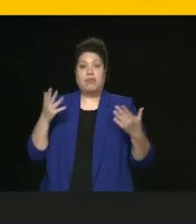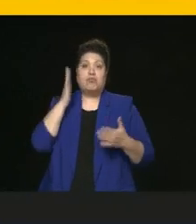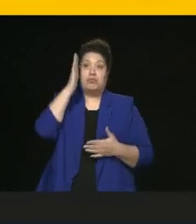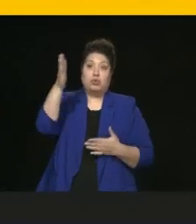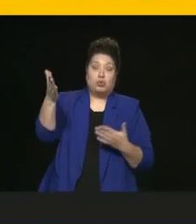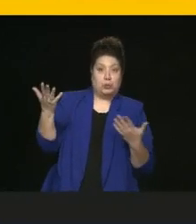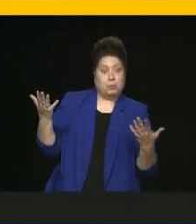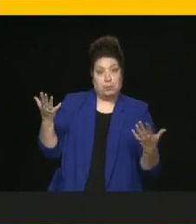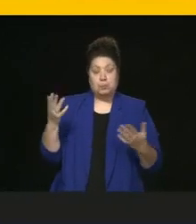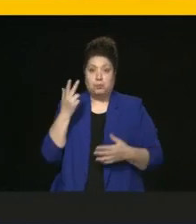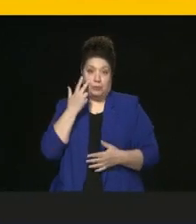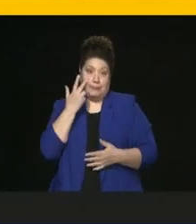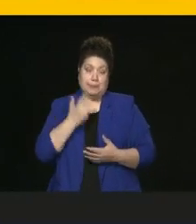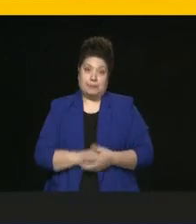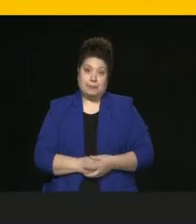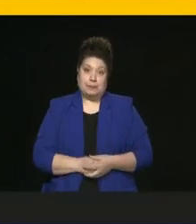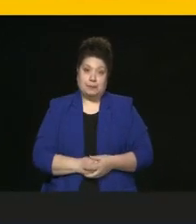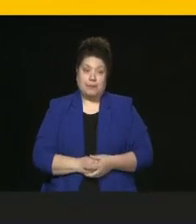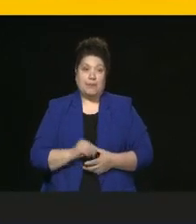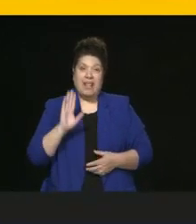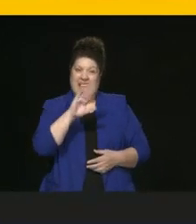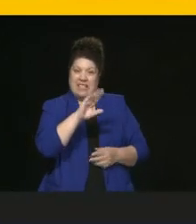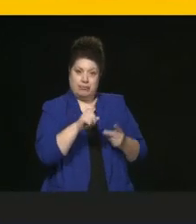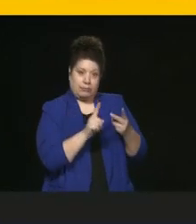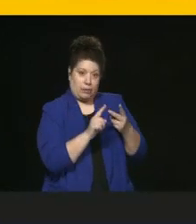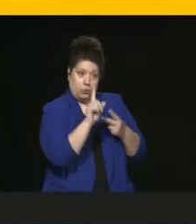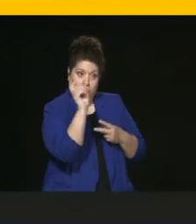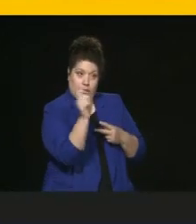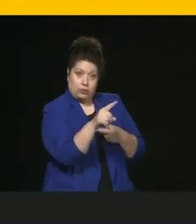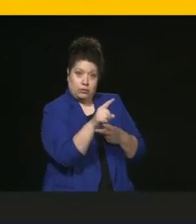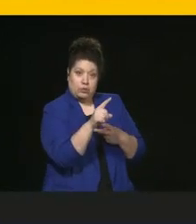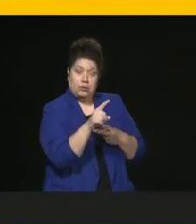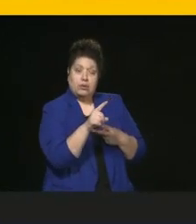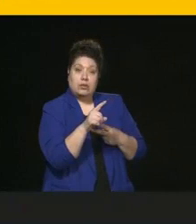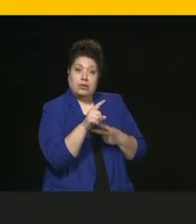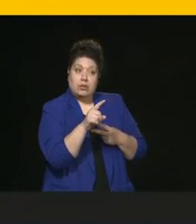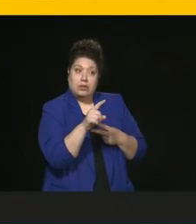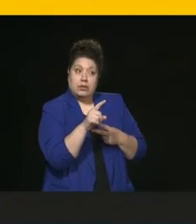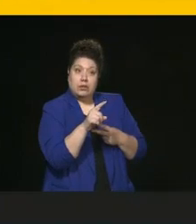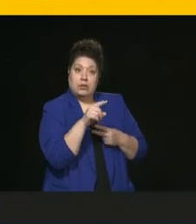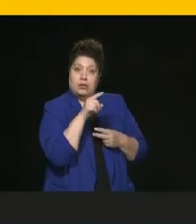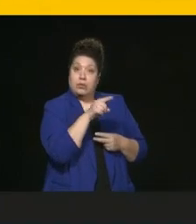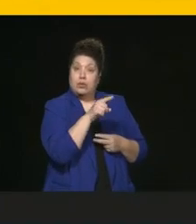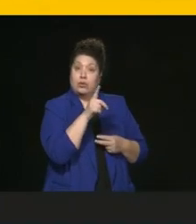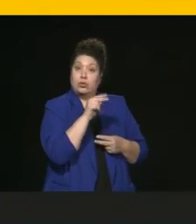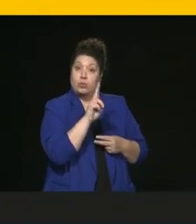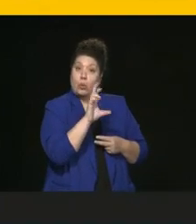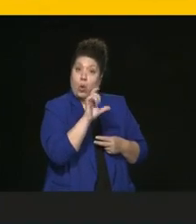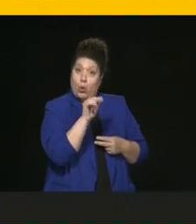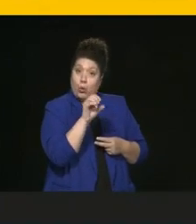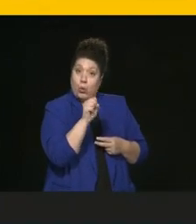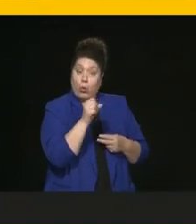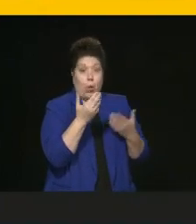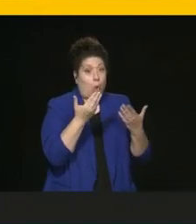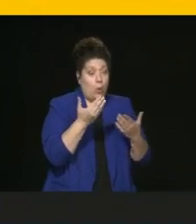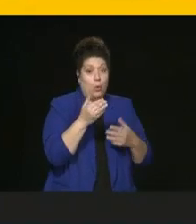LOOK AT WHAT THE NEW NORMAL WOULD LOOK LIKE. Reporter: I GUESS MY SECOND